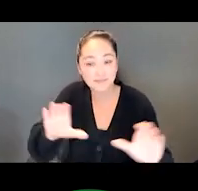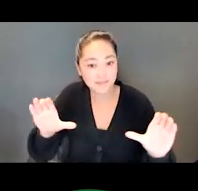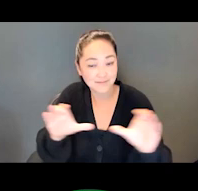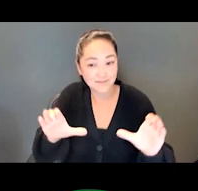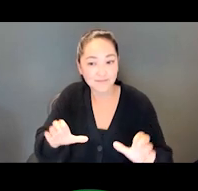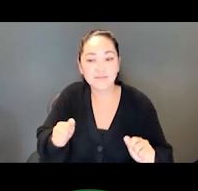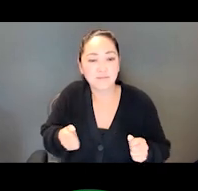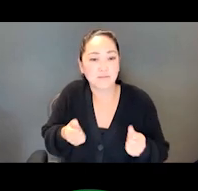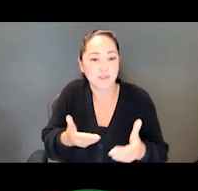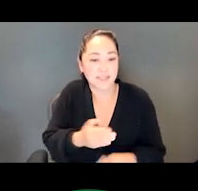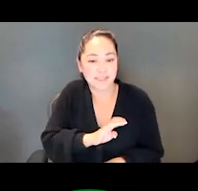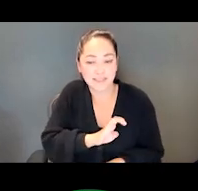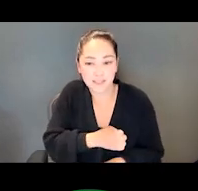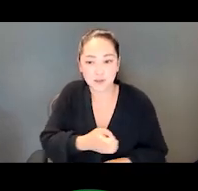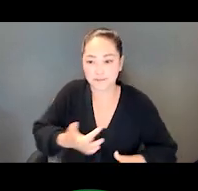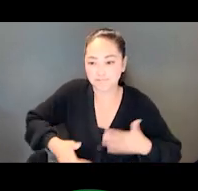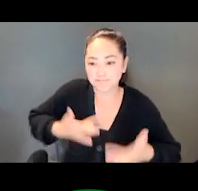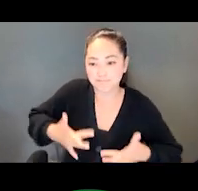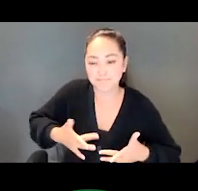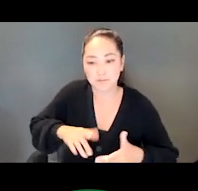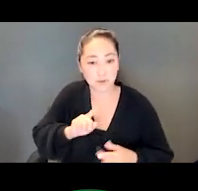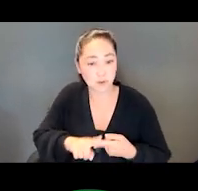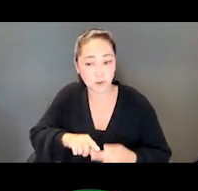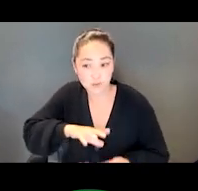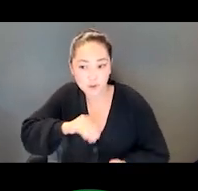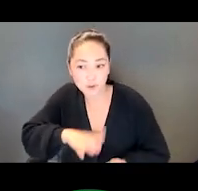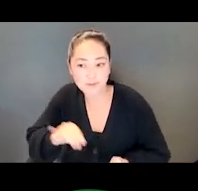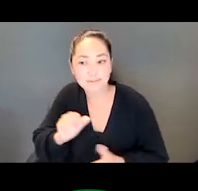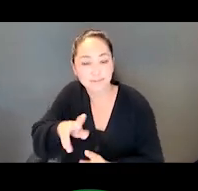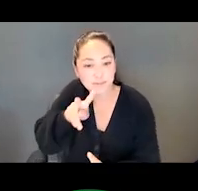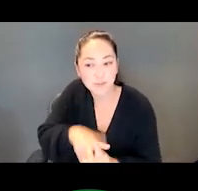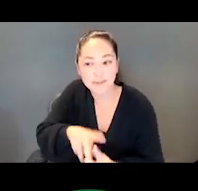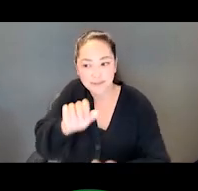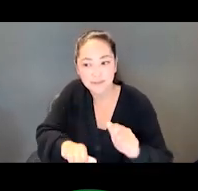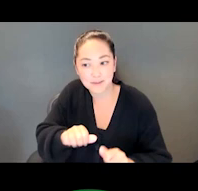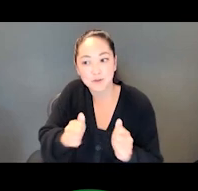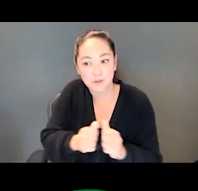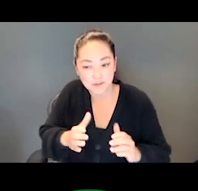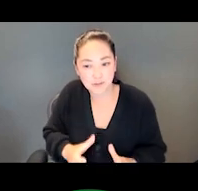Trisha Kaplan is a director of Trail Inclusion Initiatives. At Transcanada Trail.